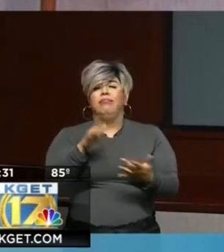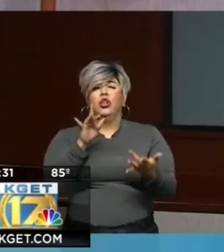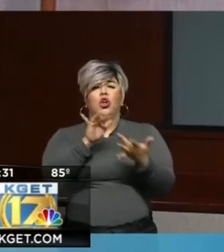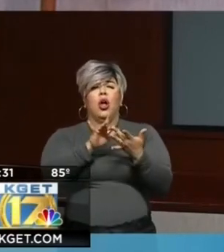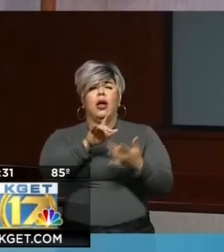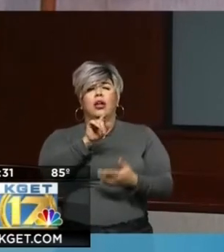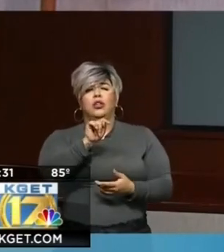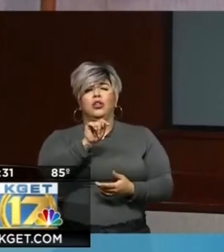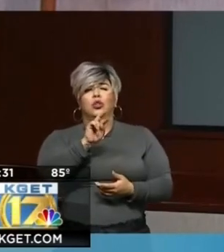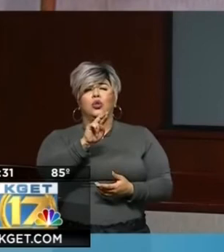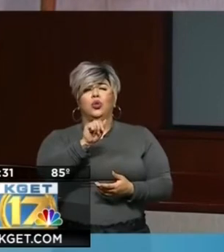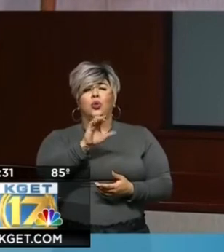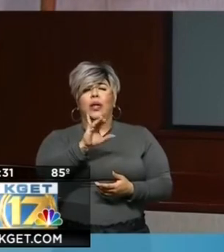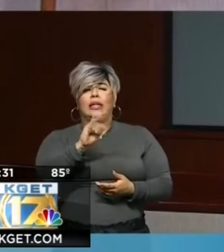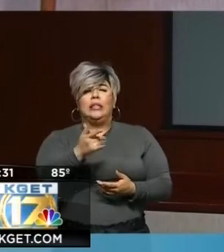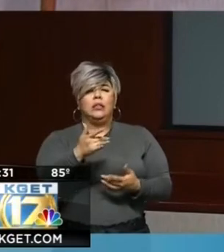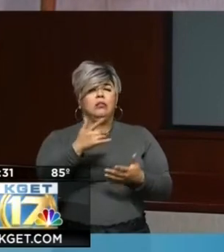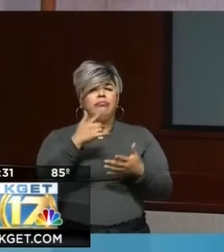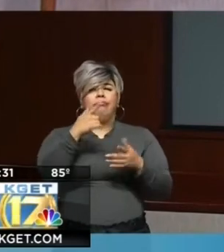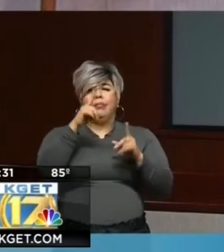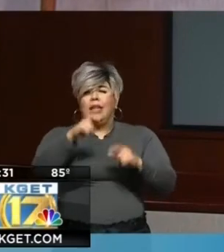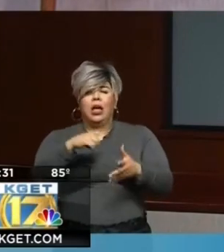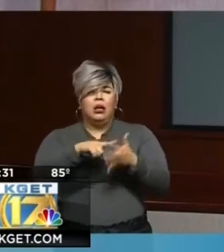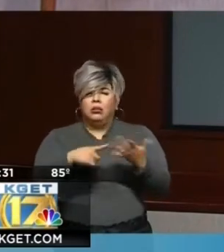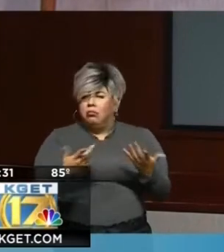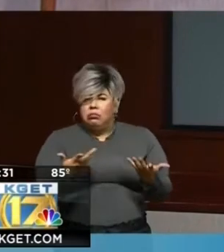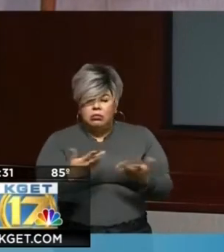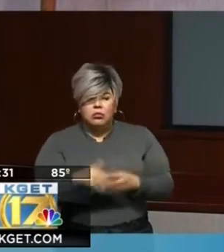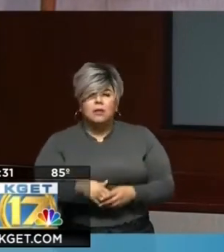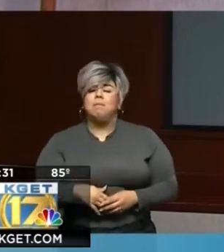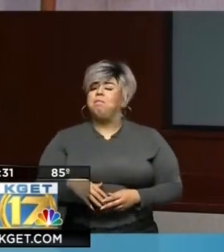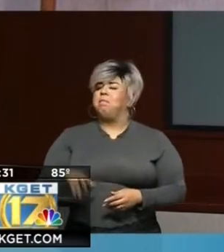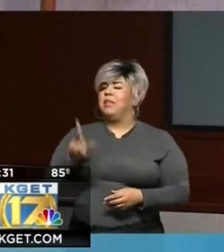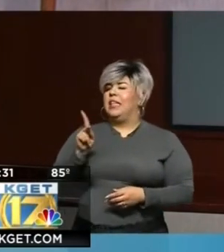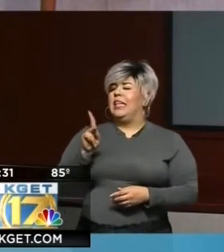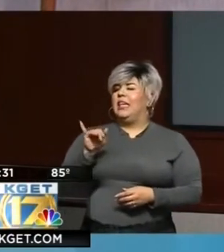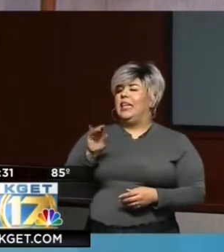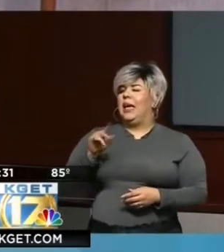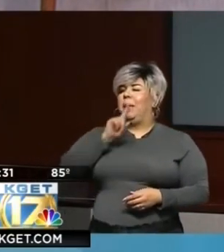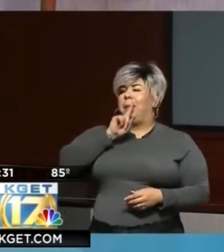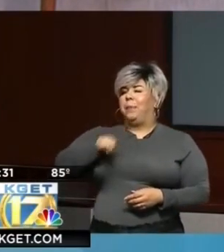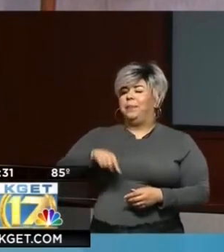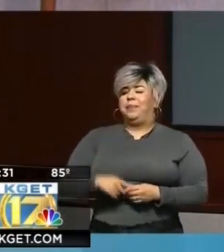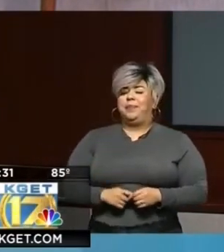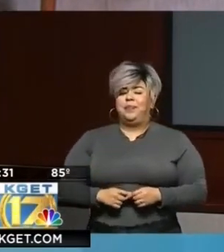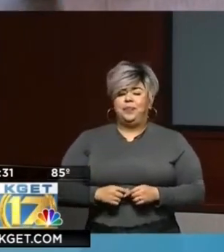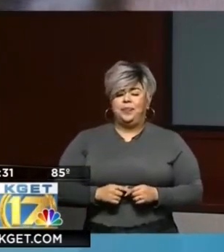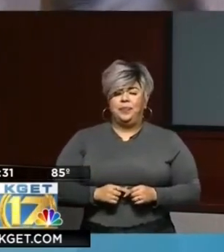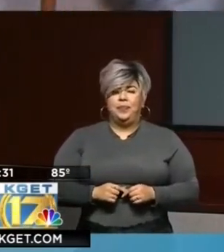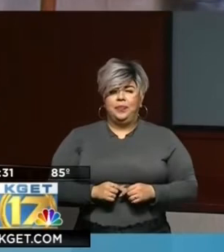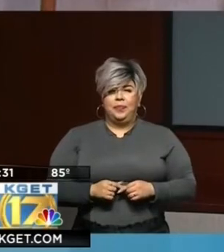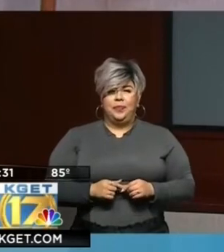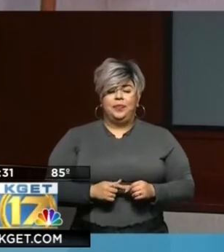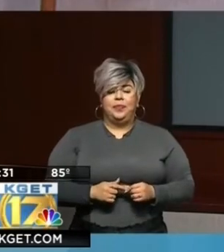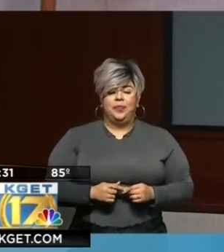WE THOUGHT. WAS THE CONTACT TRACING ILLUMINATING ANYTHING WHY THERE ARE SO MANY MORE CASES?